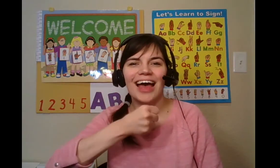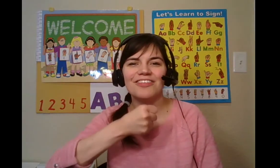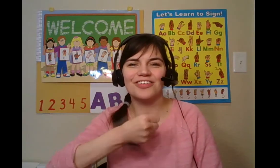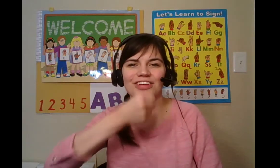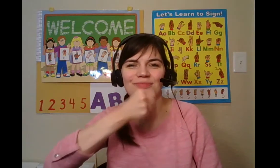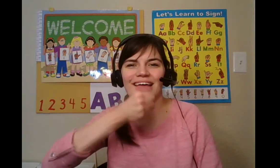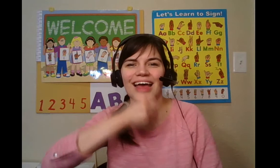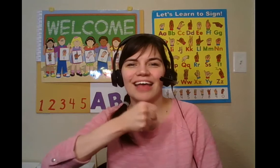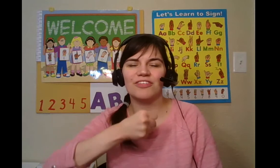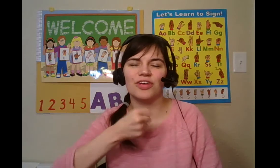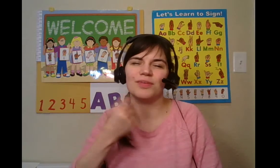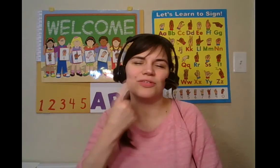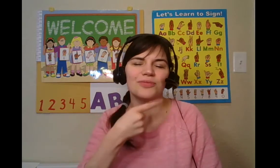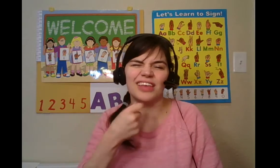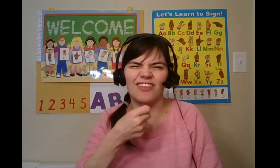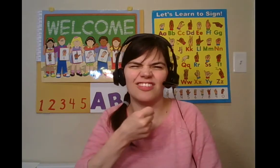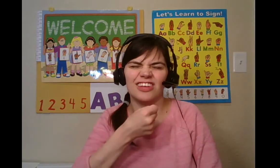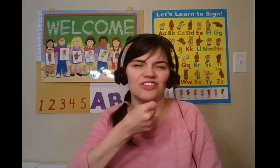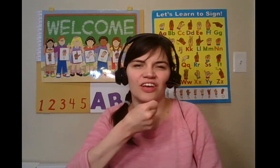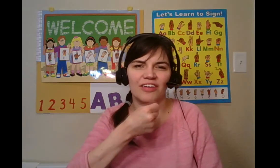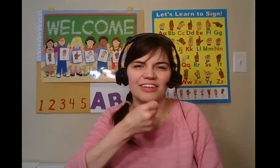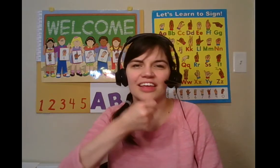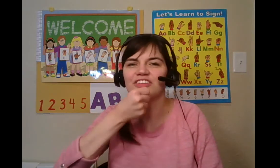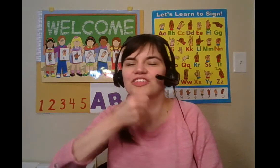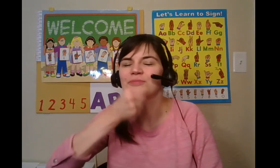cream. Ice cream. You don't really have to stick your tongue out and lick, just move